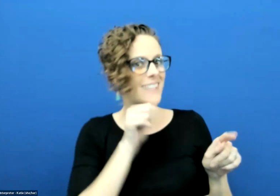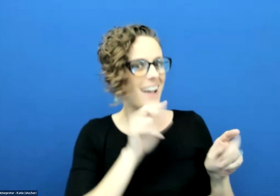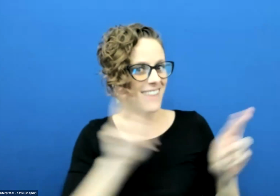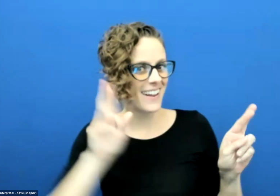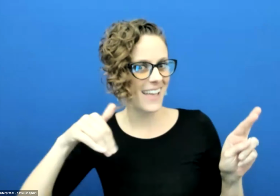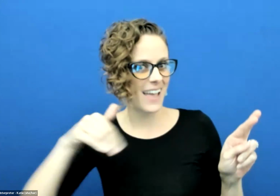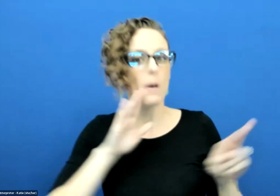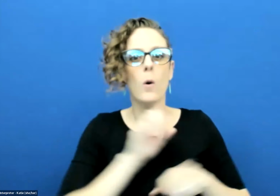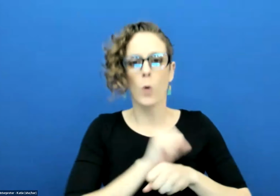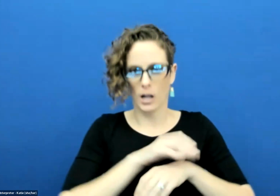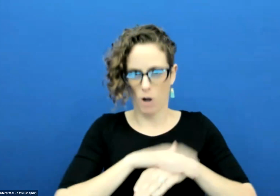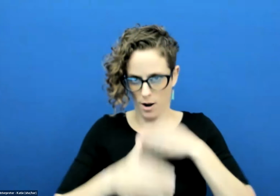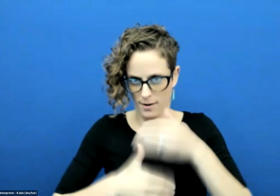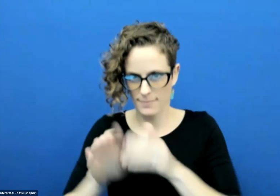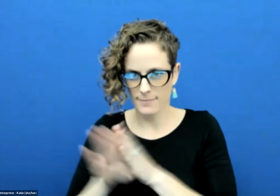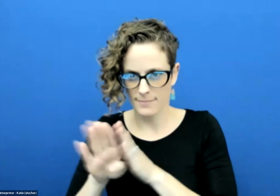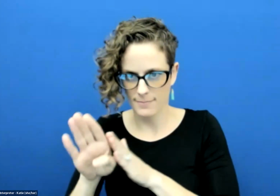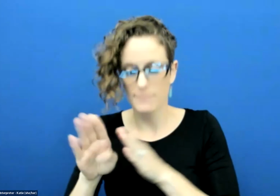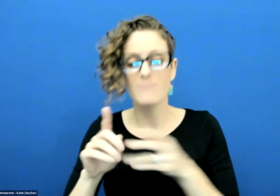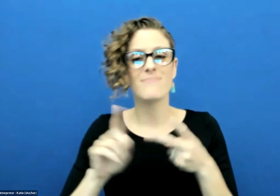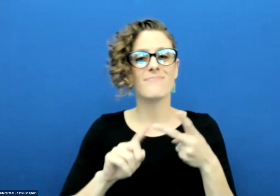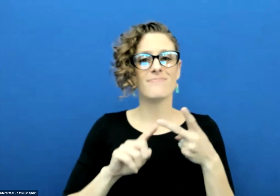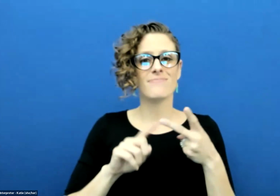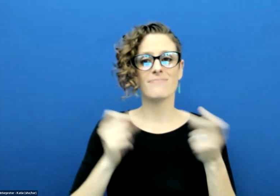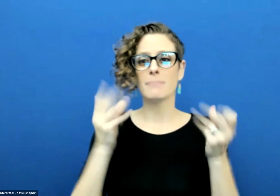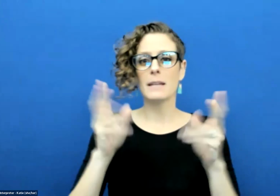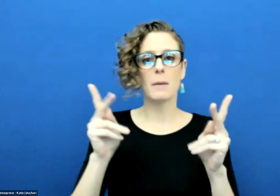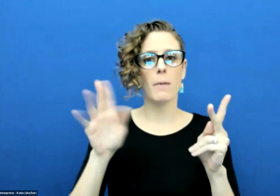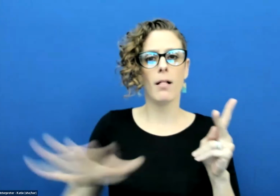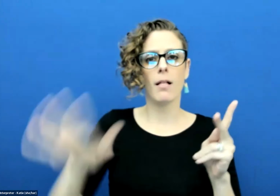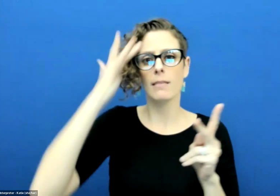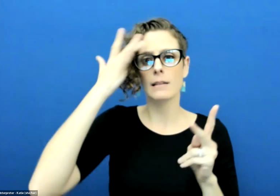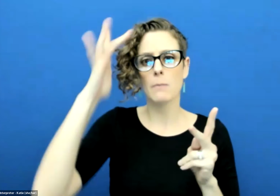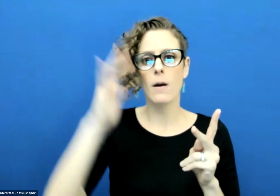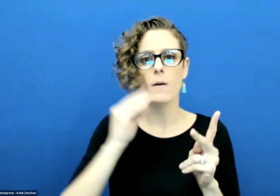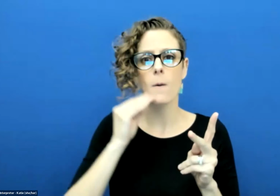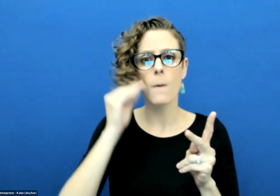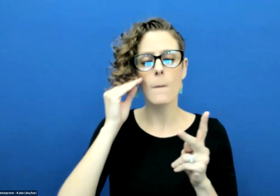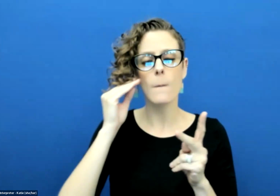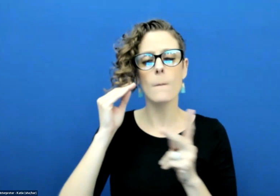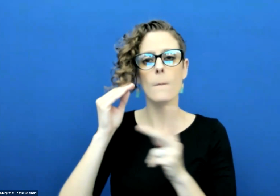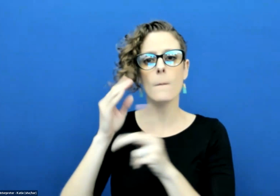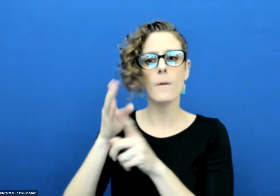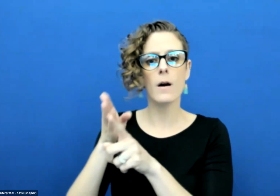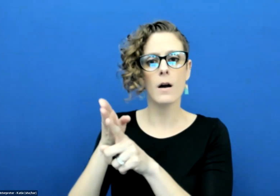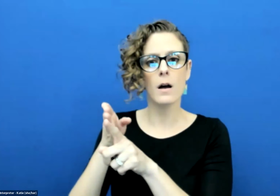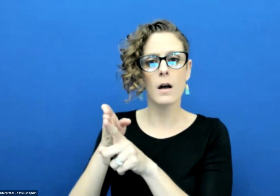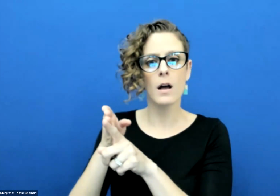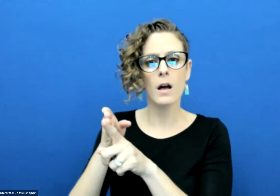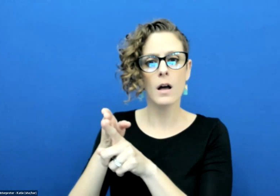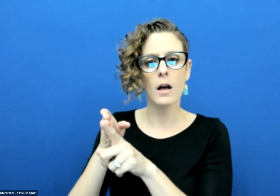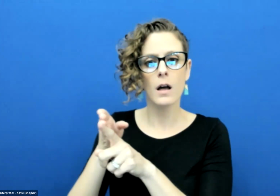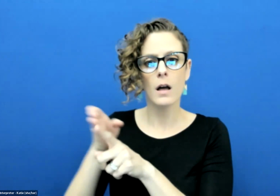also a bunch of people in in the smart home uh ecosystem people that even if you go up onto